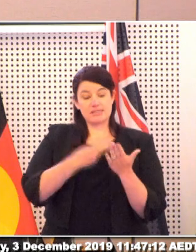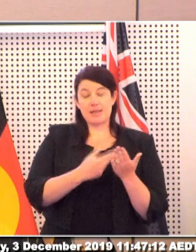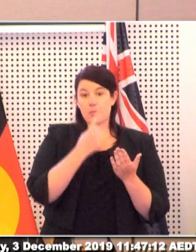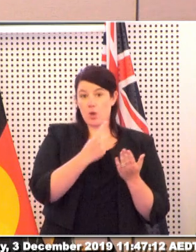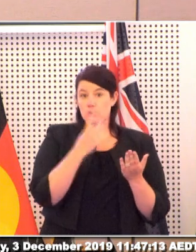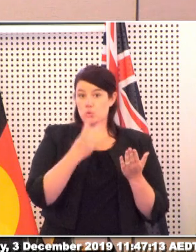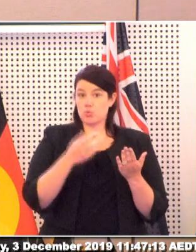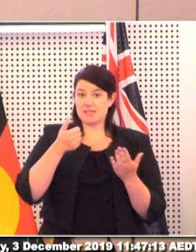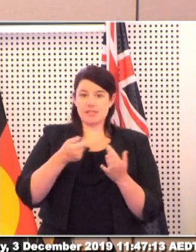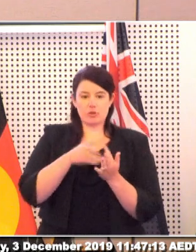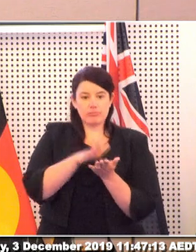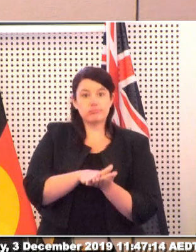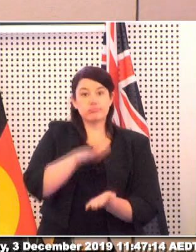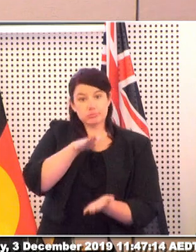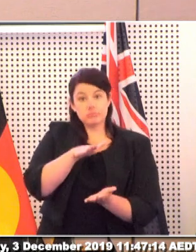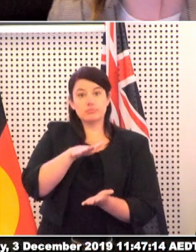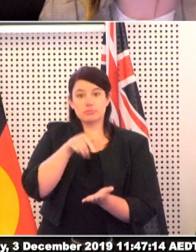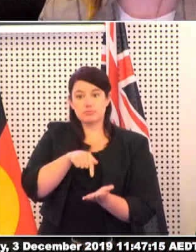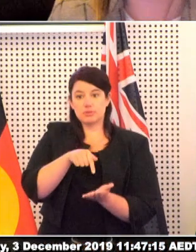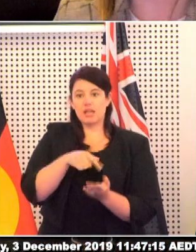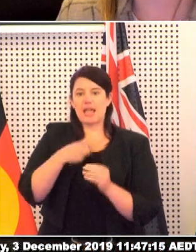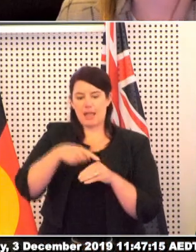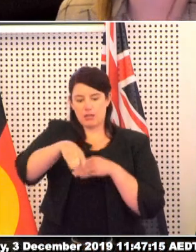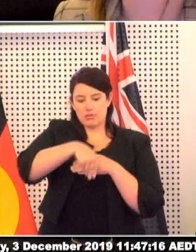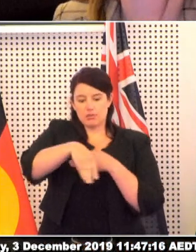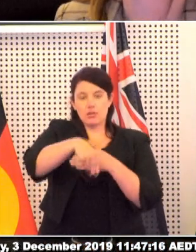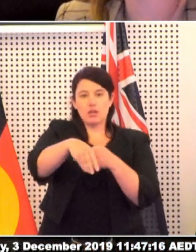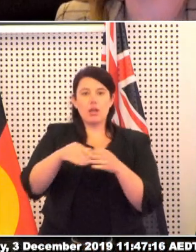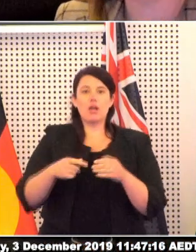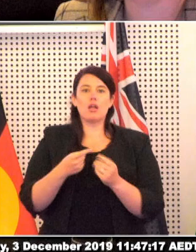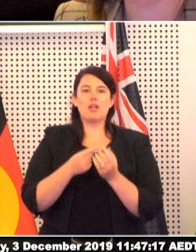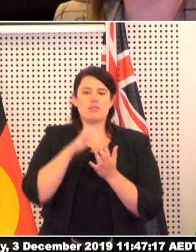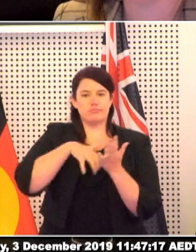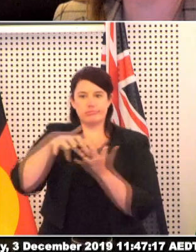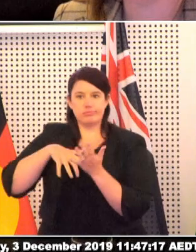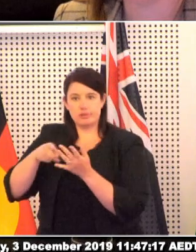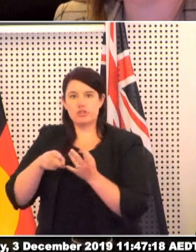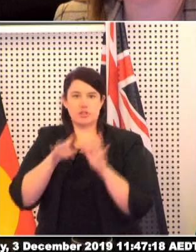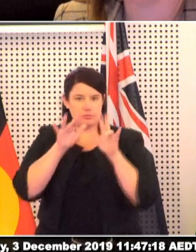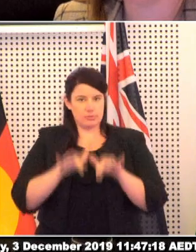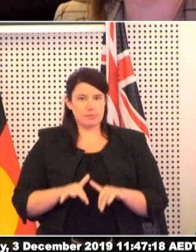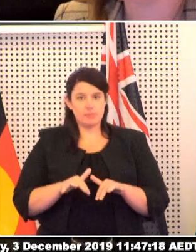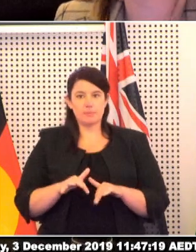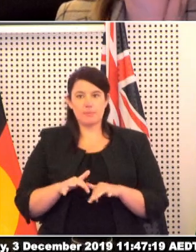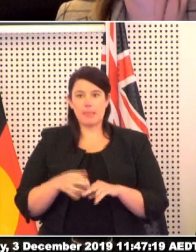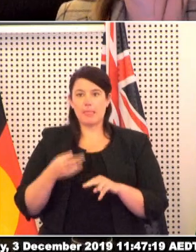is at tab 126 of the tender bundle, together with a number of papers that she has prepared and wishes the Commission to have regard to.